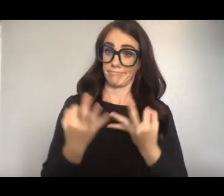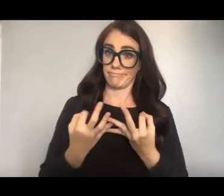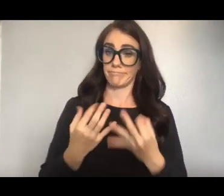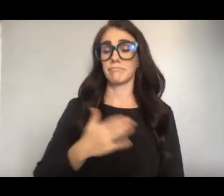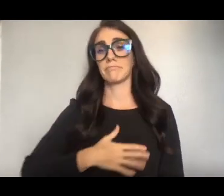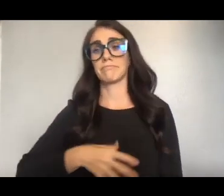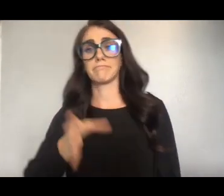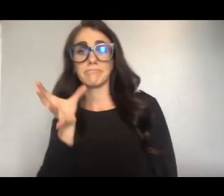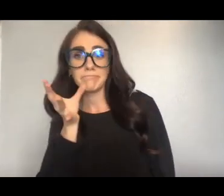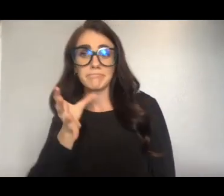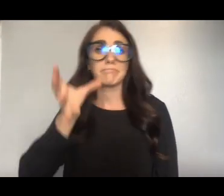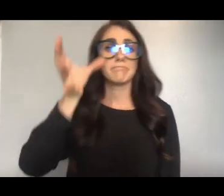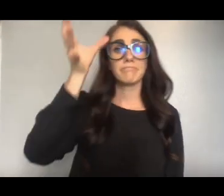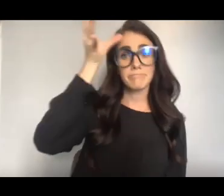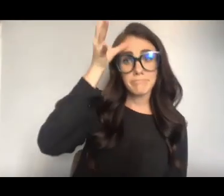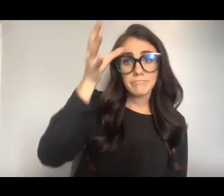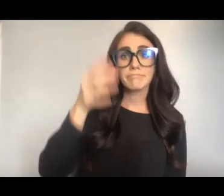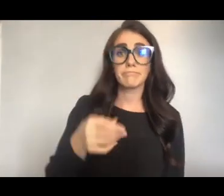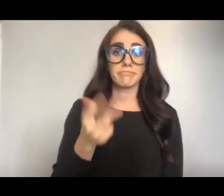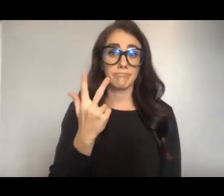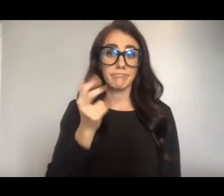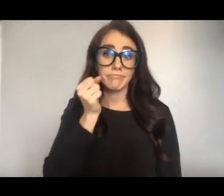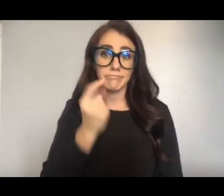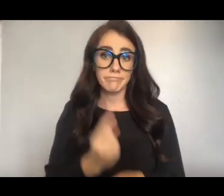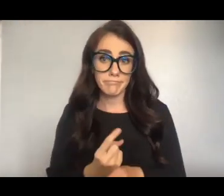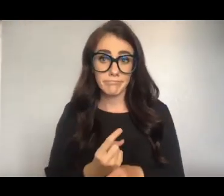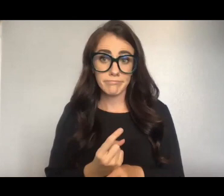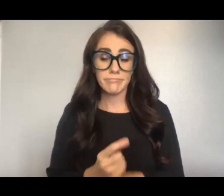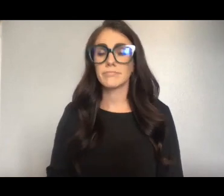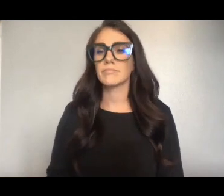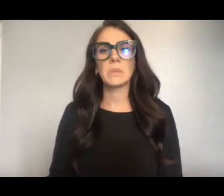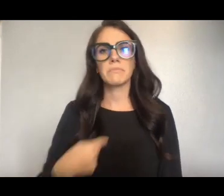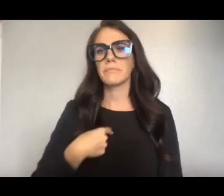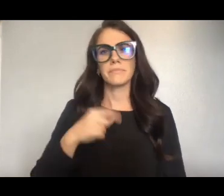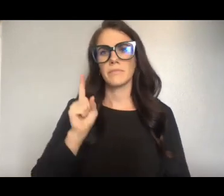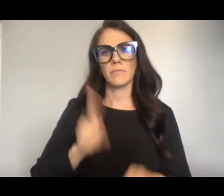am describing my family and I have my mother my father and my